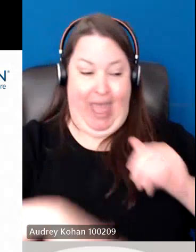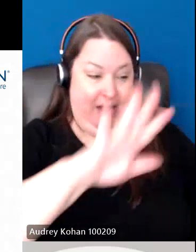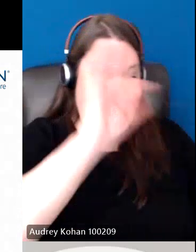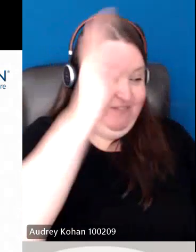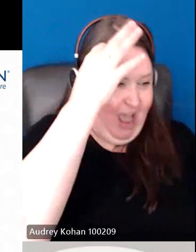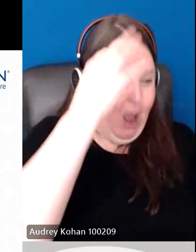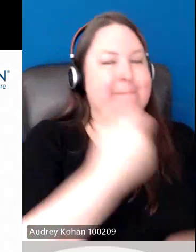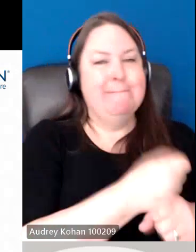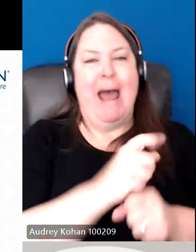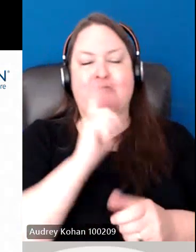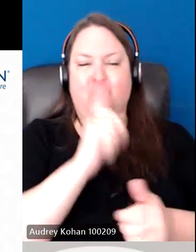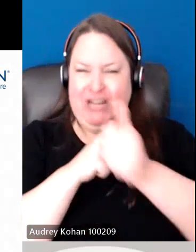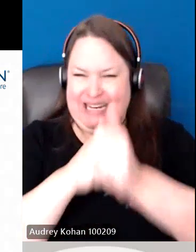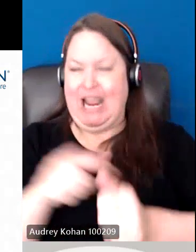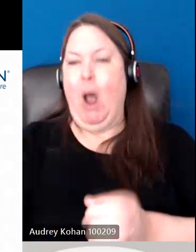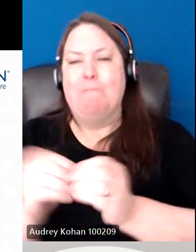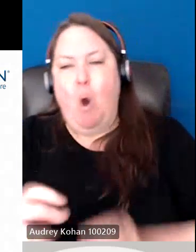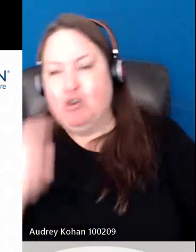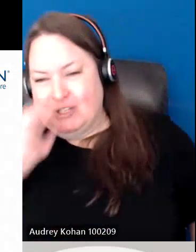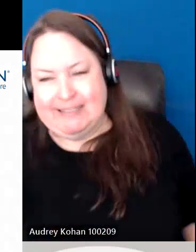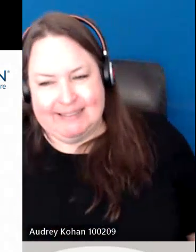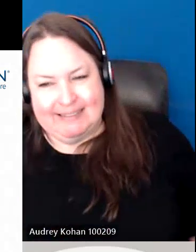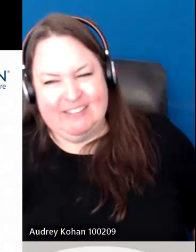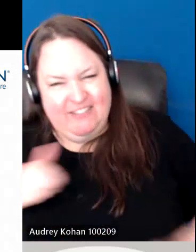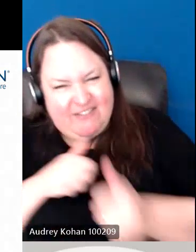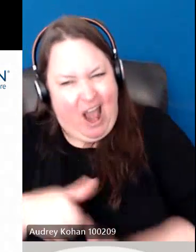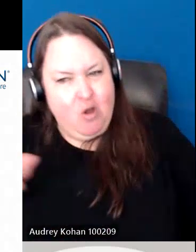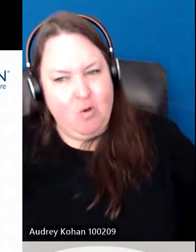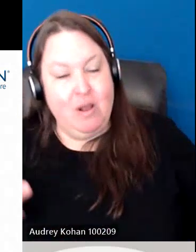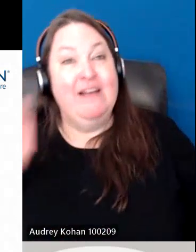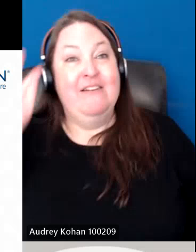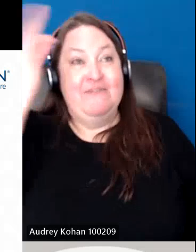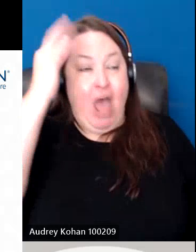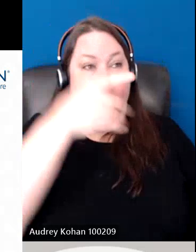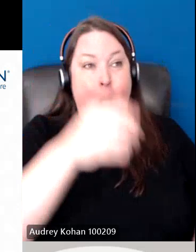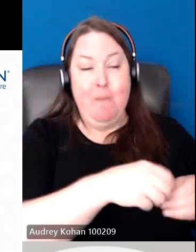with the ones that are more stringent so if it's federal law that's more stringent comply with